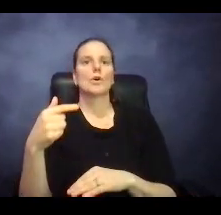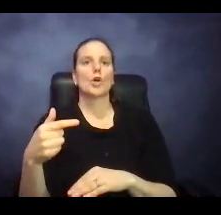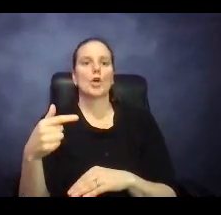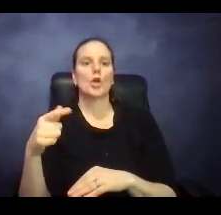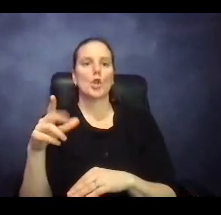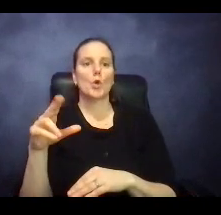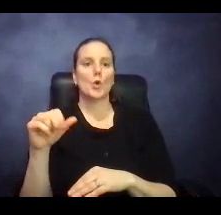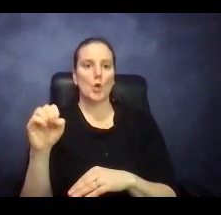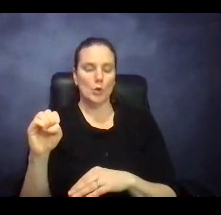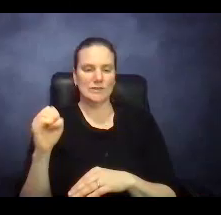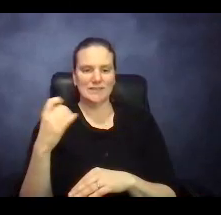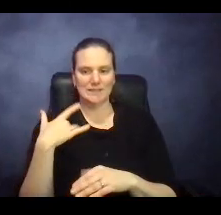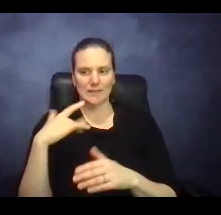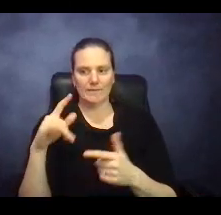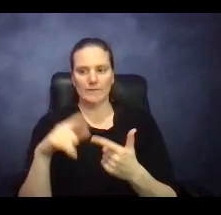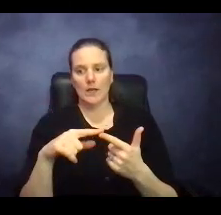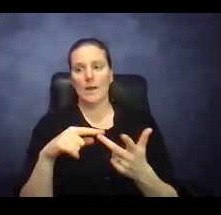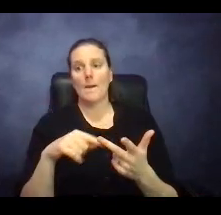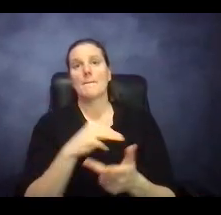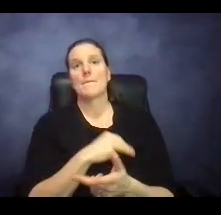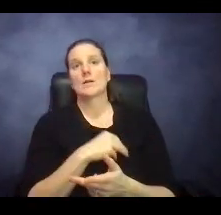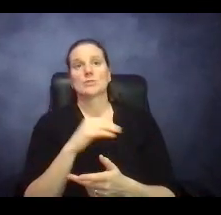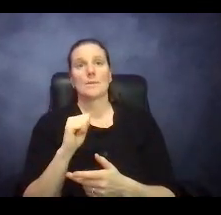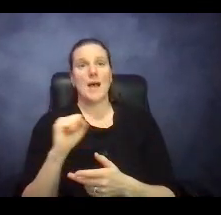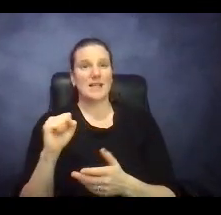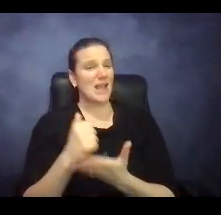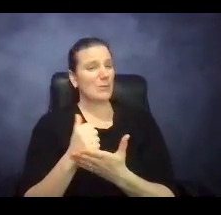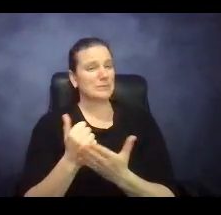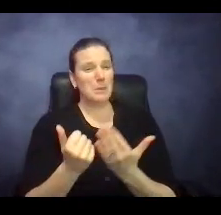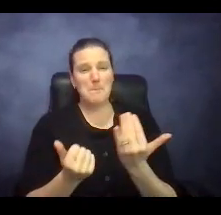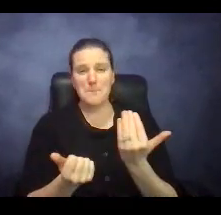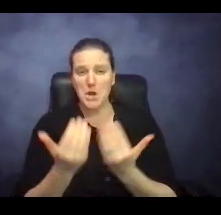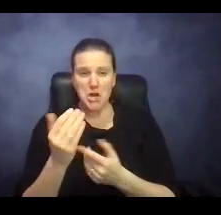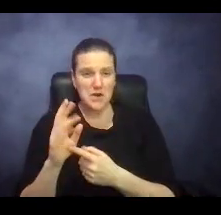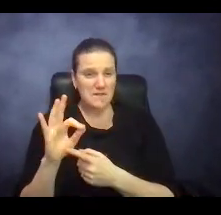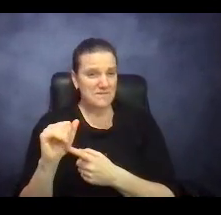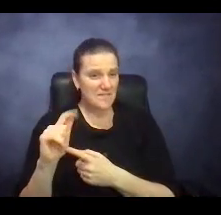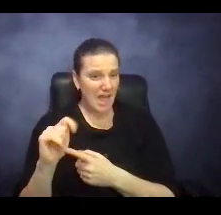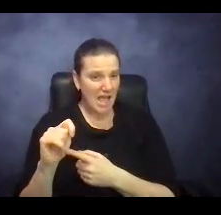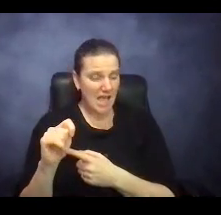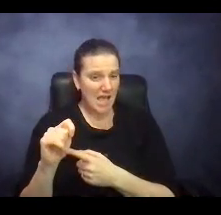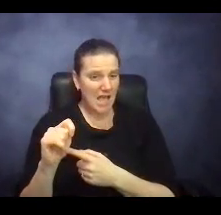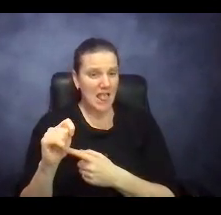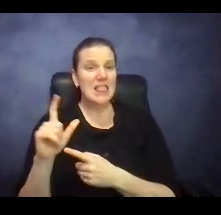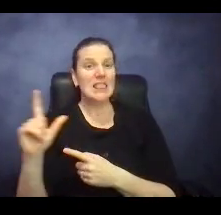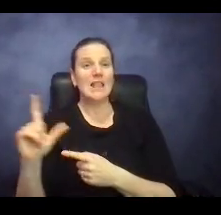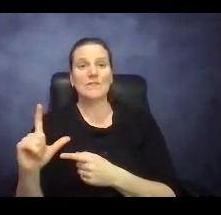Muscle mass building helps to burn fat, it helps to reverse mild fatty liver disease. It stabilizes your glucose.